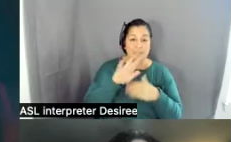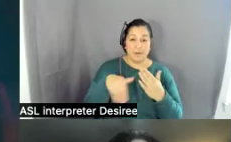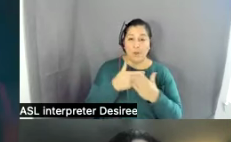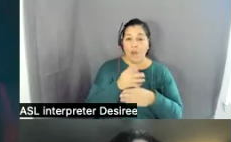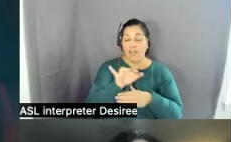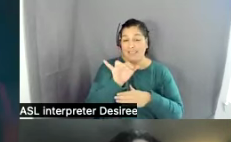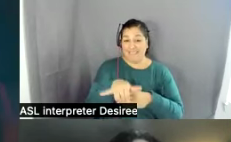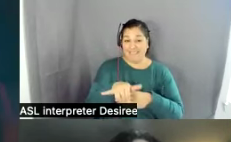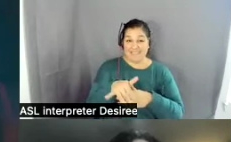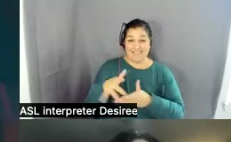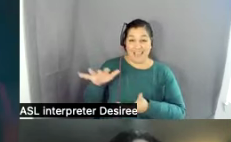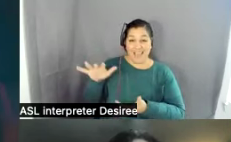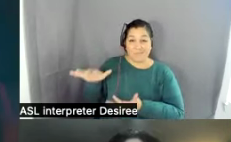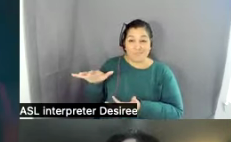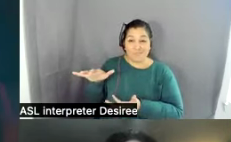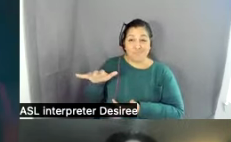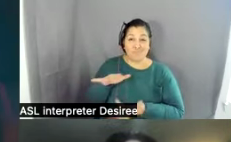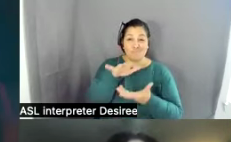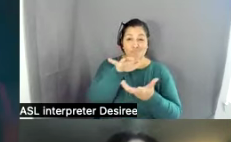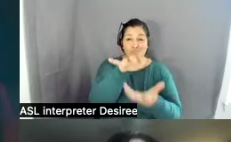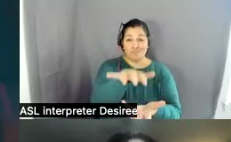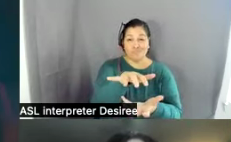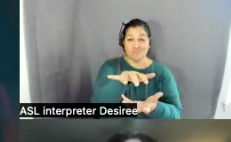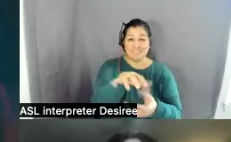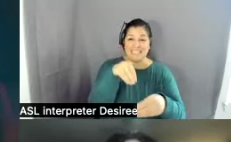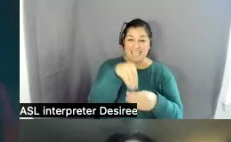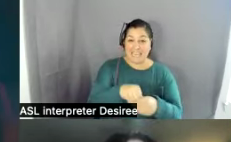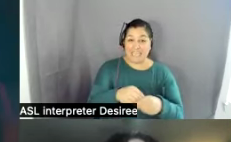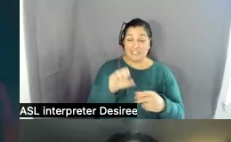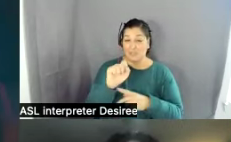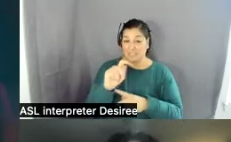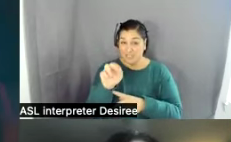into the studio to create things and create a world,